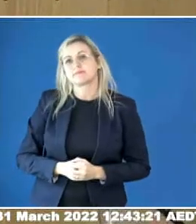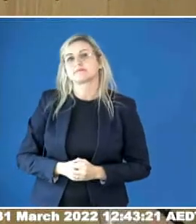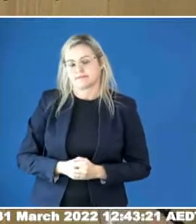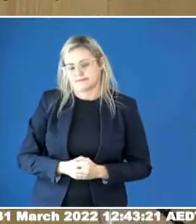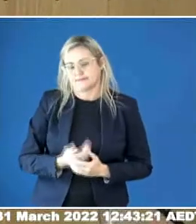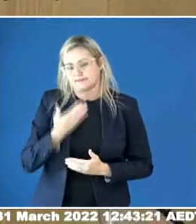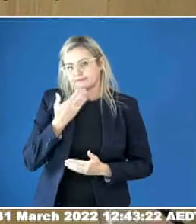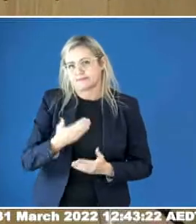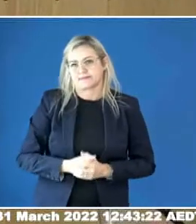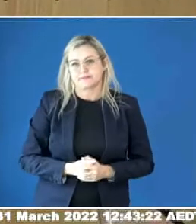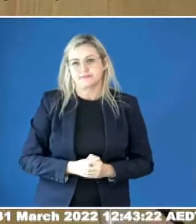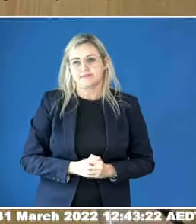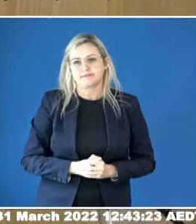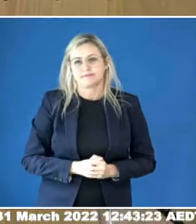Yes, thank you, Commissioner Mason.